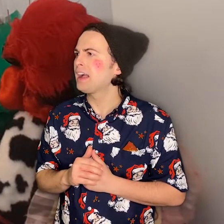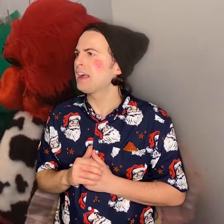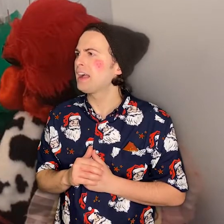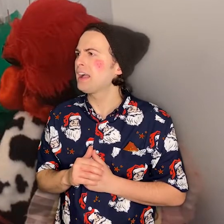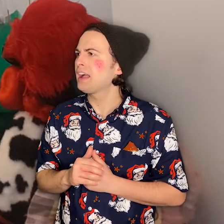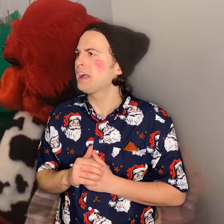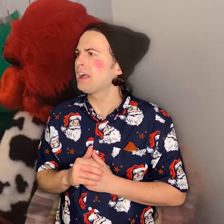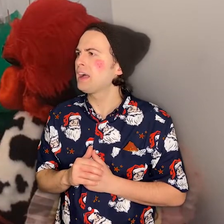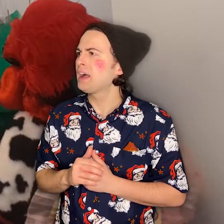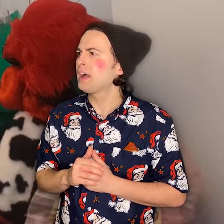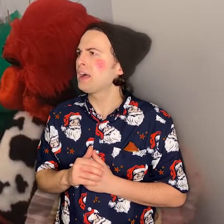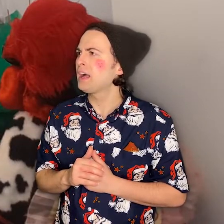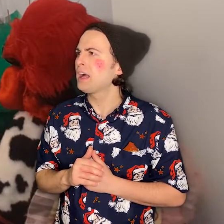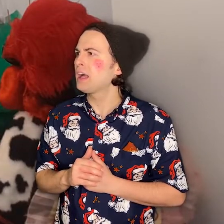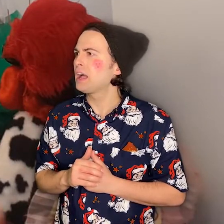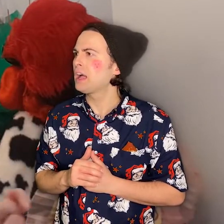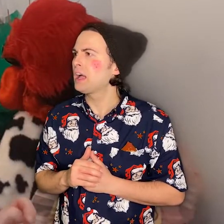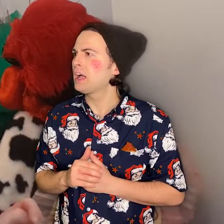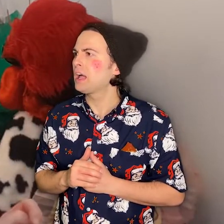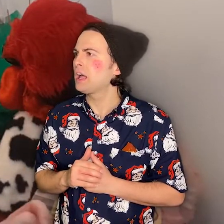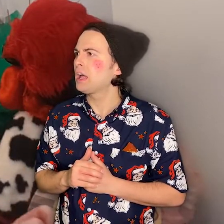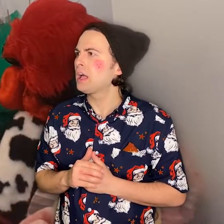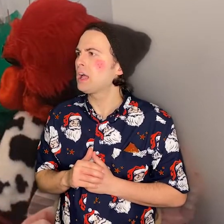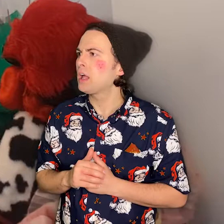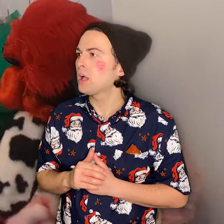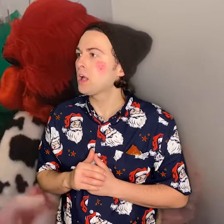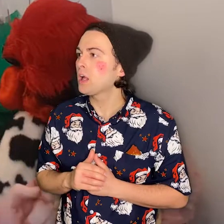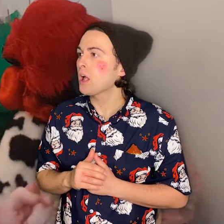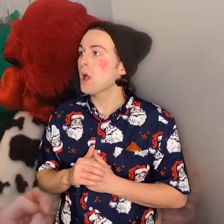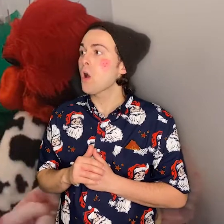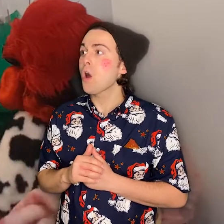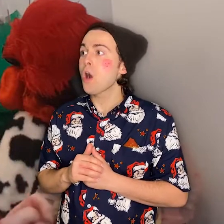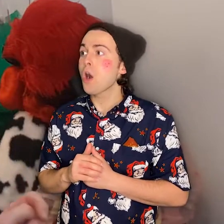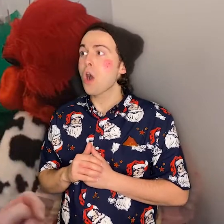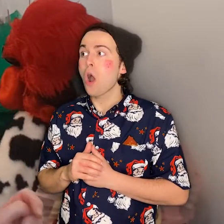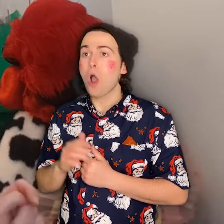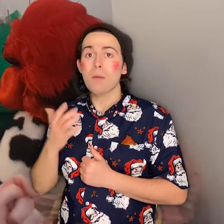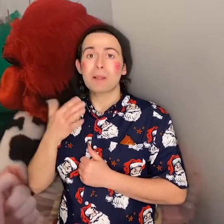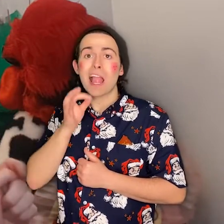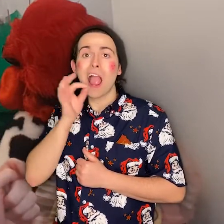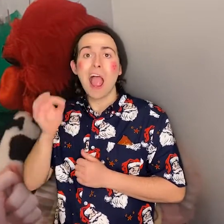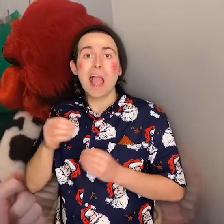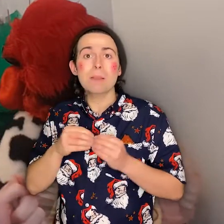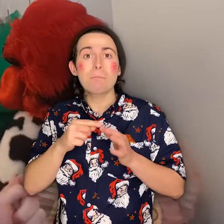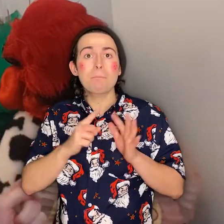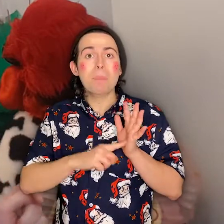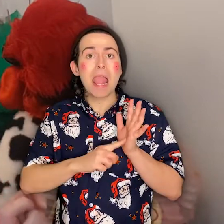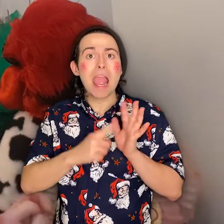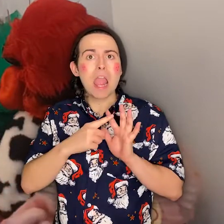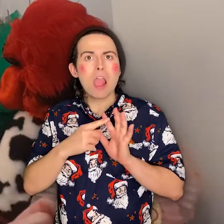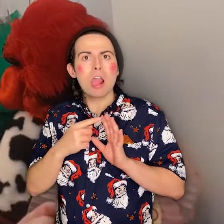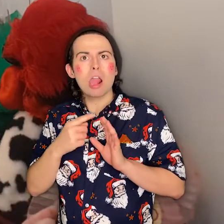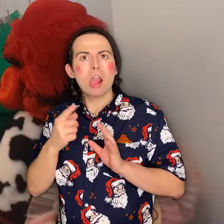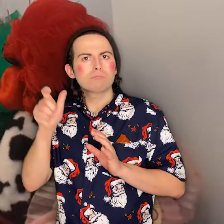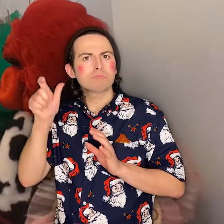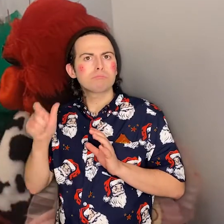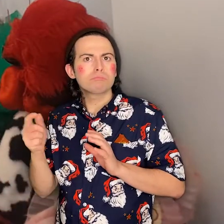Anyway, I’ve got to tell you this I have asked Belle to Christmas dinner.